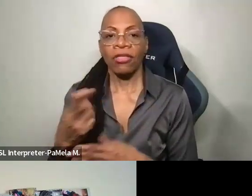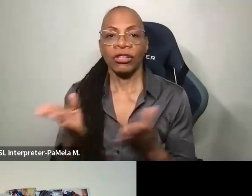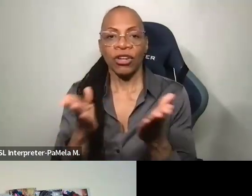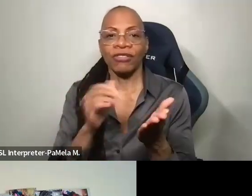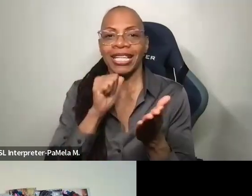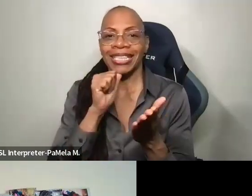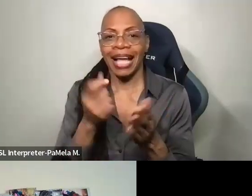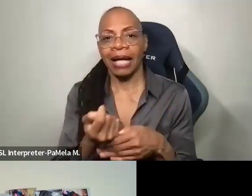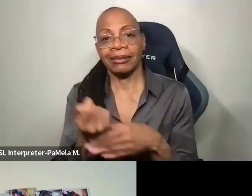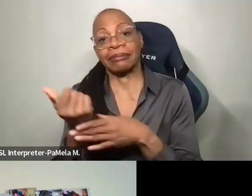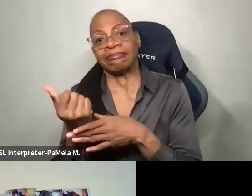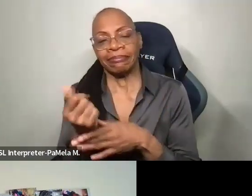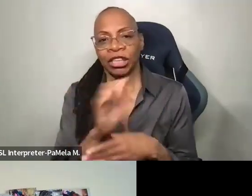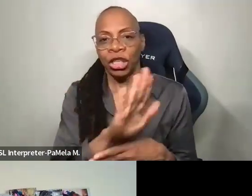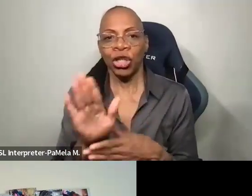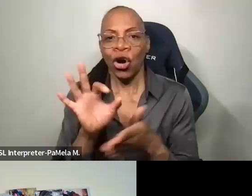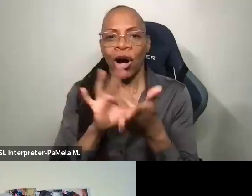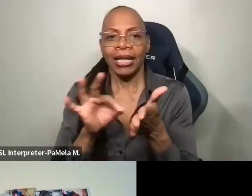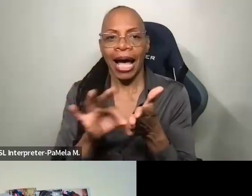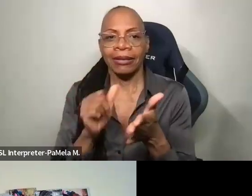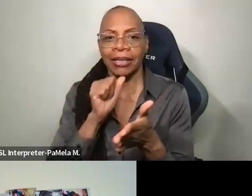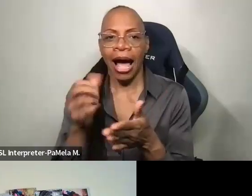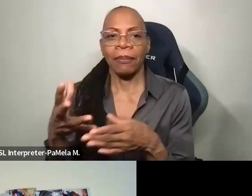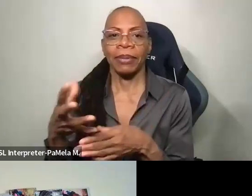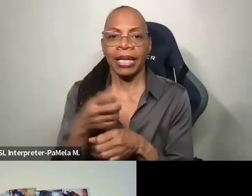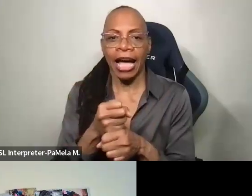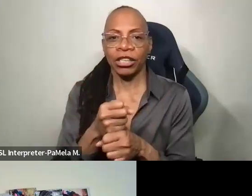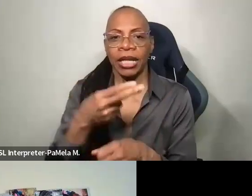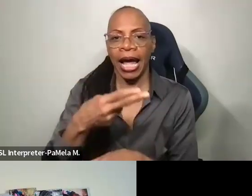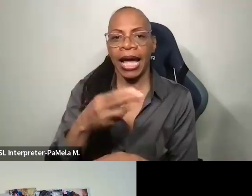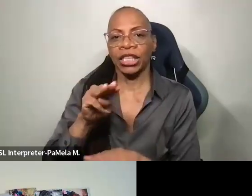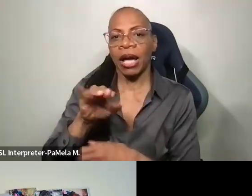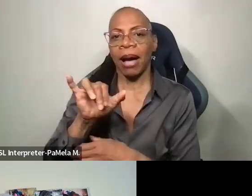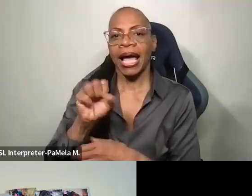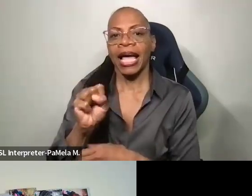And they won't be captured in the HMIS report because there isn't a function